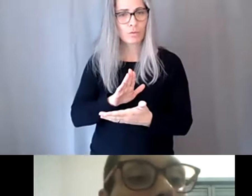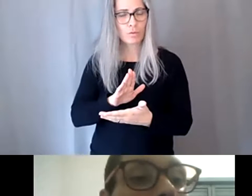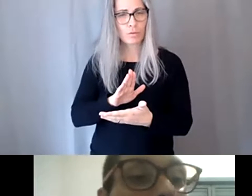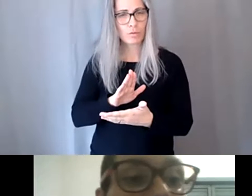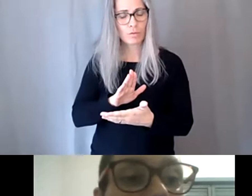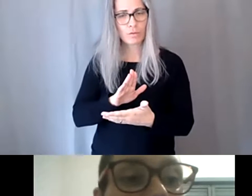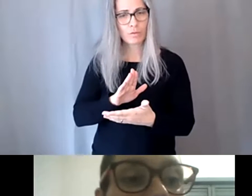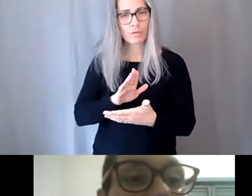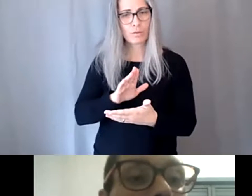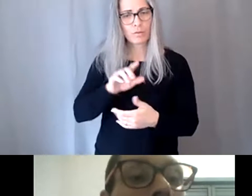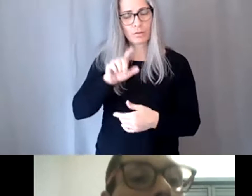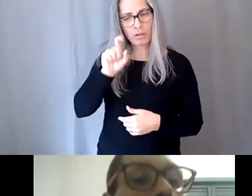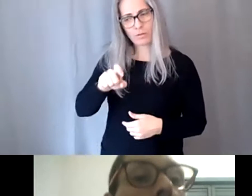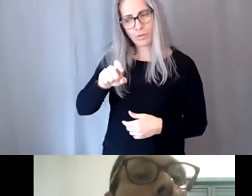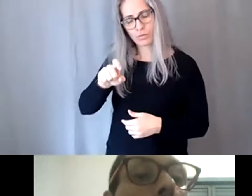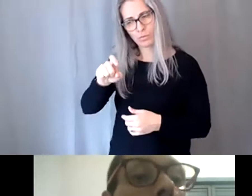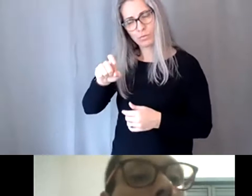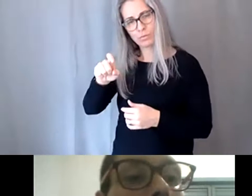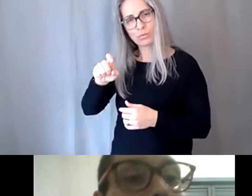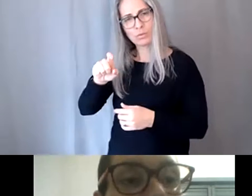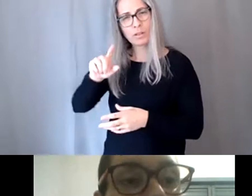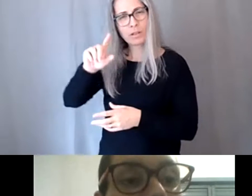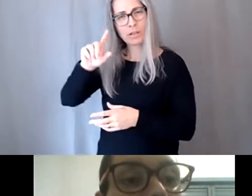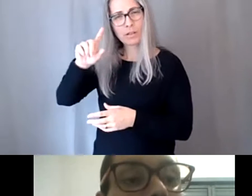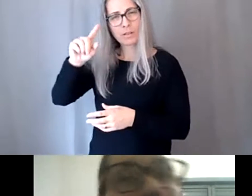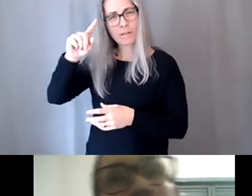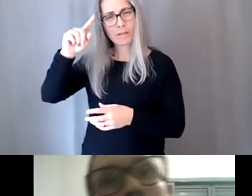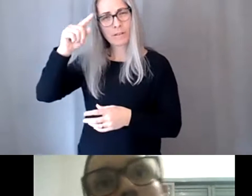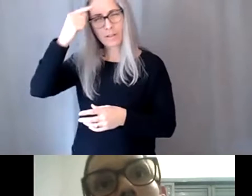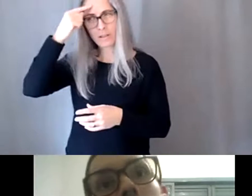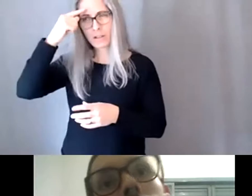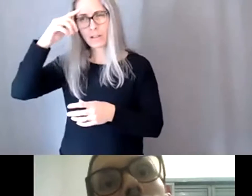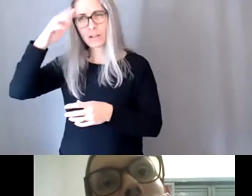than technical have to be more cuter with